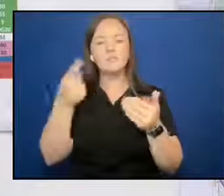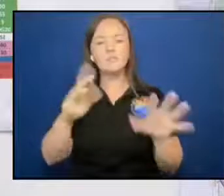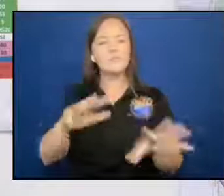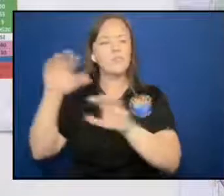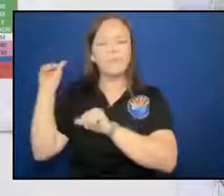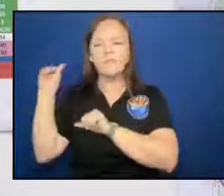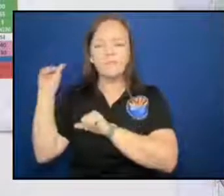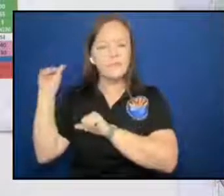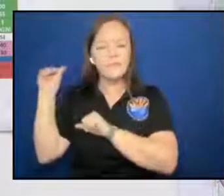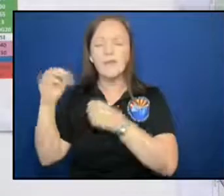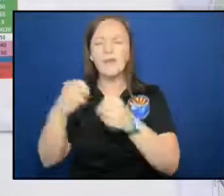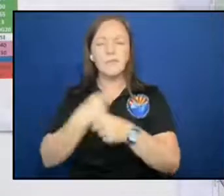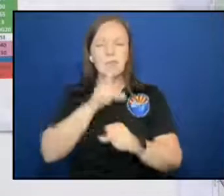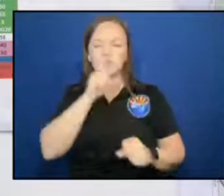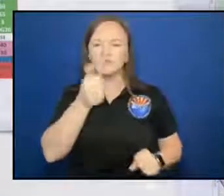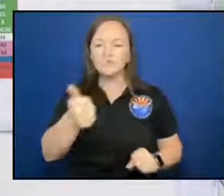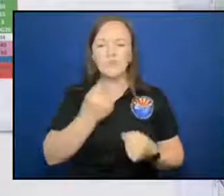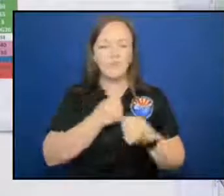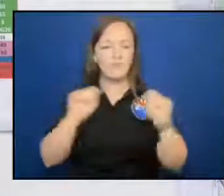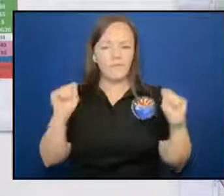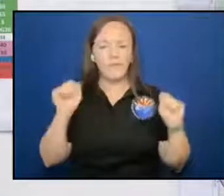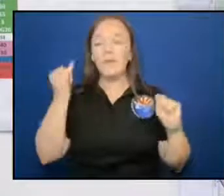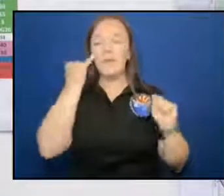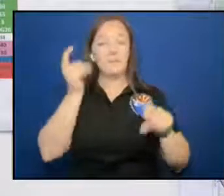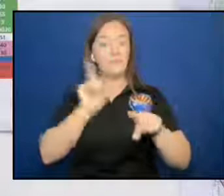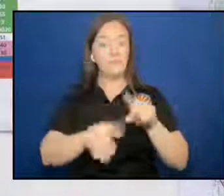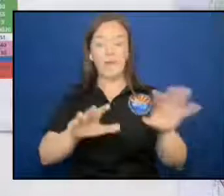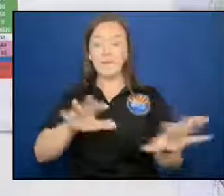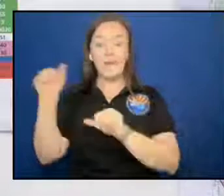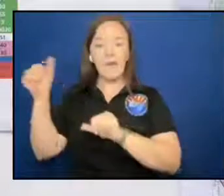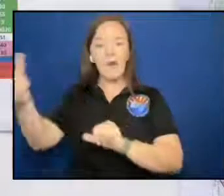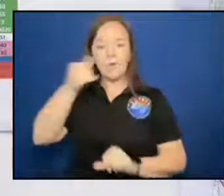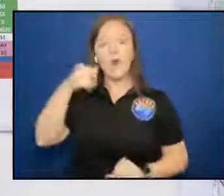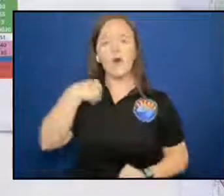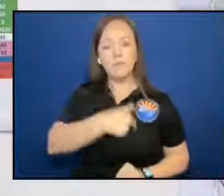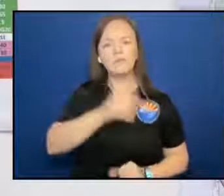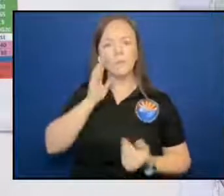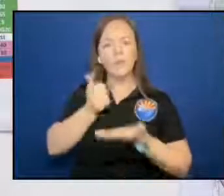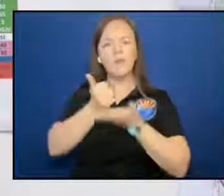AND I WANTED TO START BY TALKING ABOUT READY, SET, GO